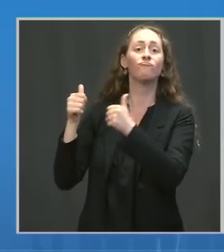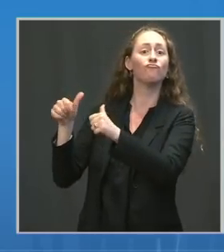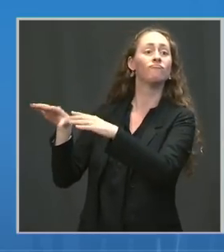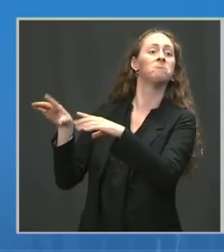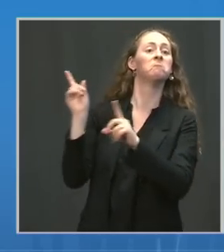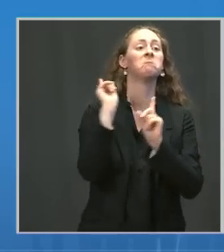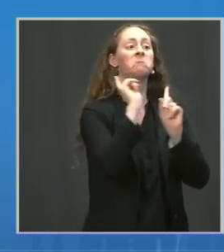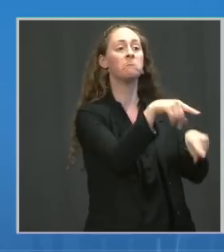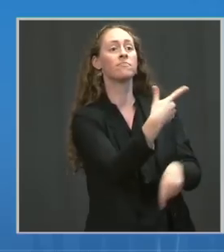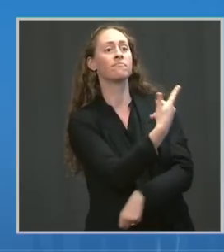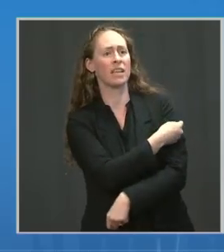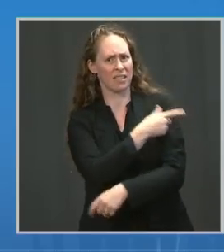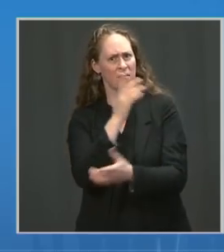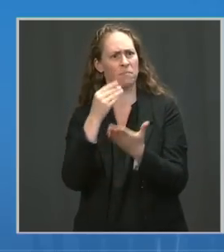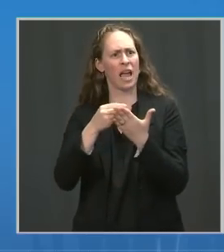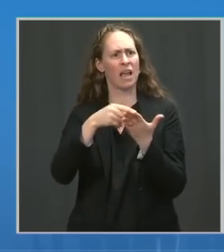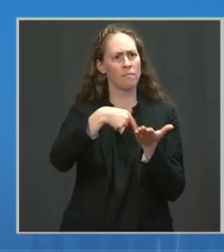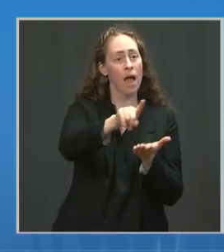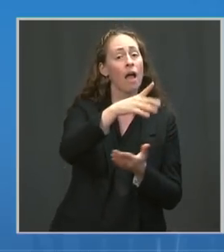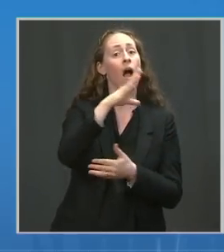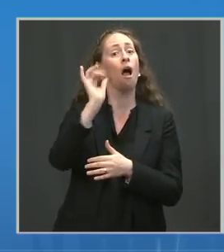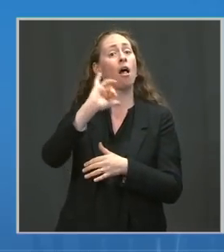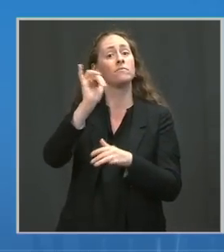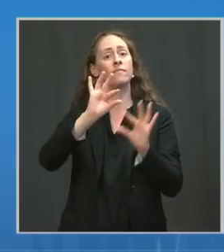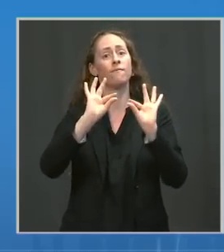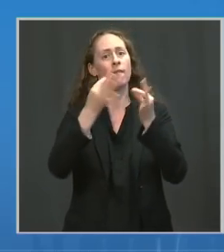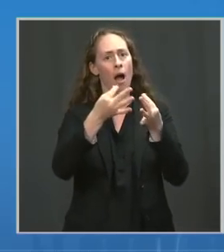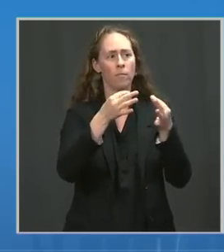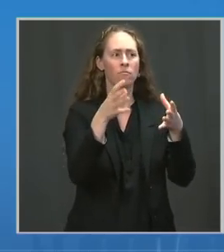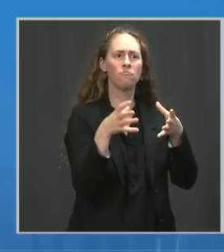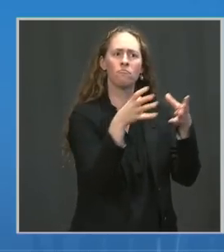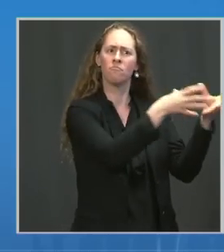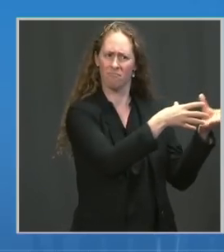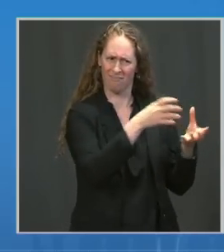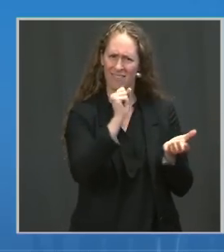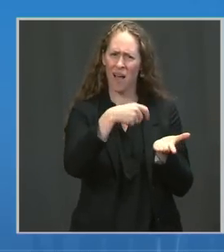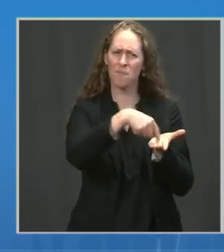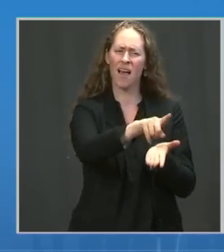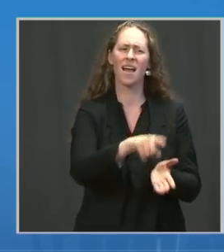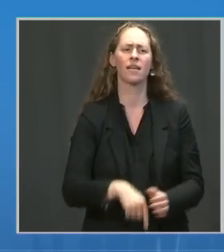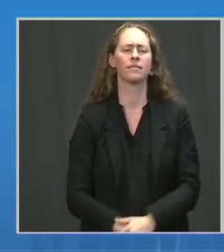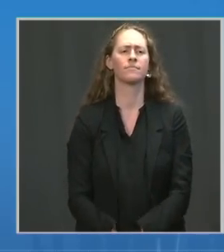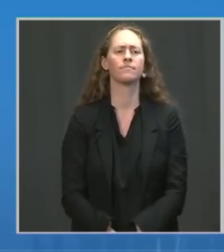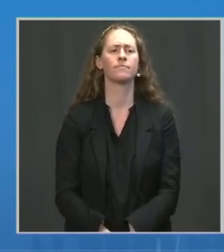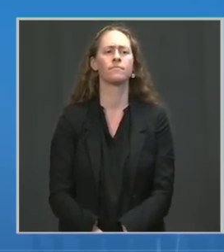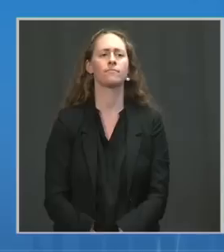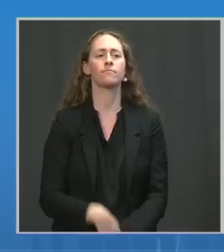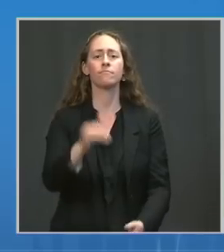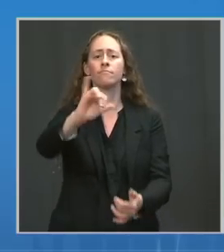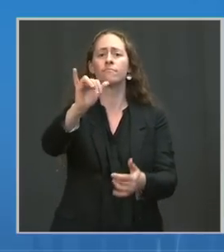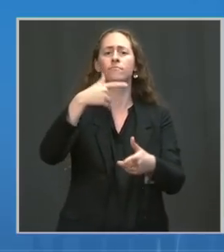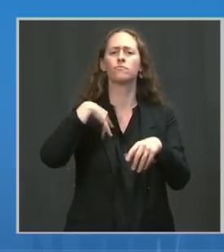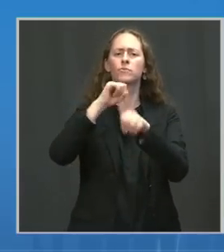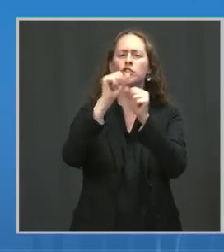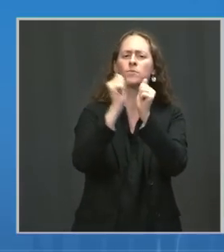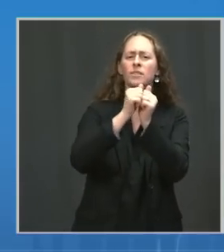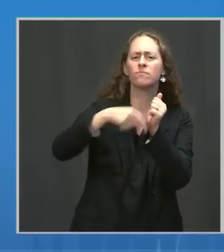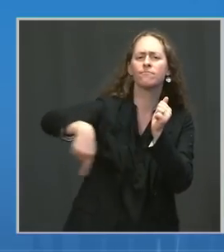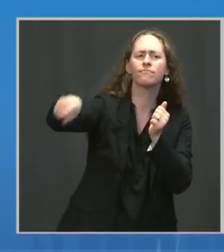And we're working with school districts and pharmacies to bring vaccines to schools to make it as convenient as possible for students to get vaccinated.